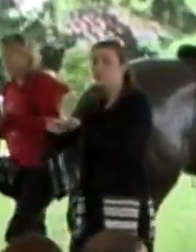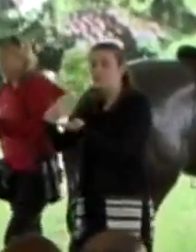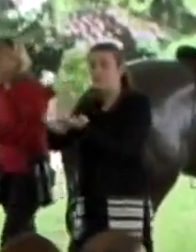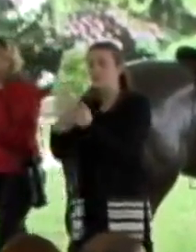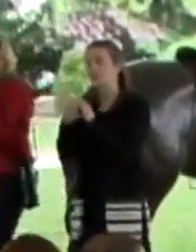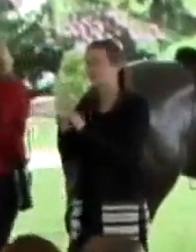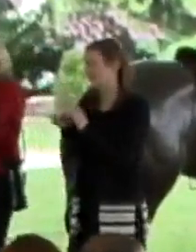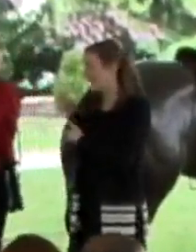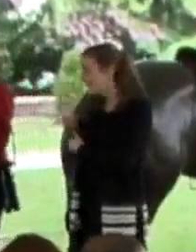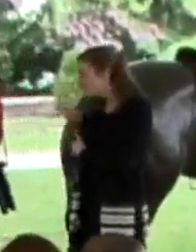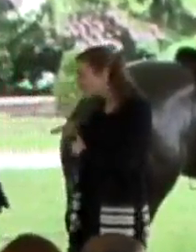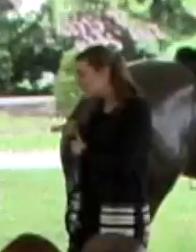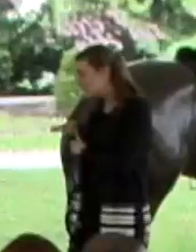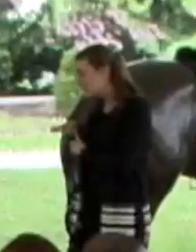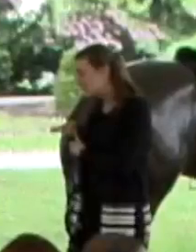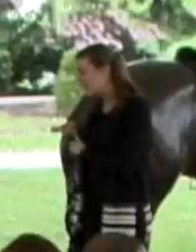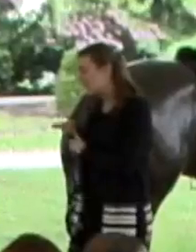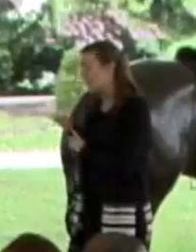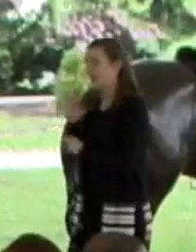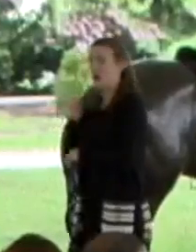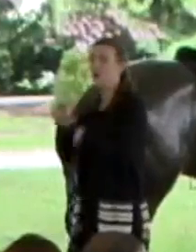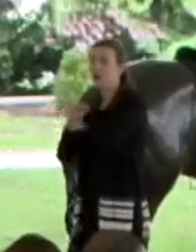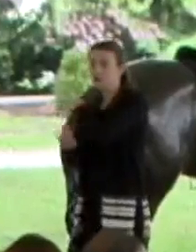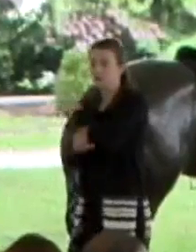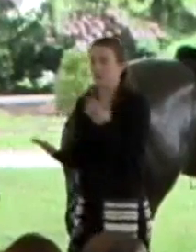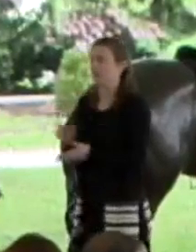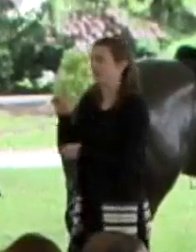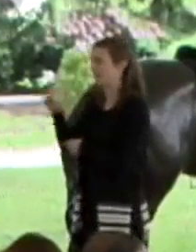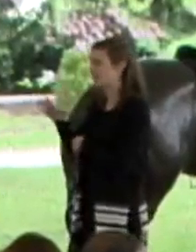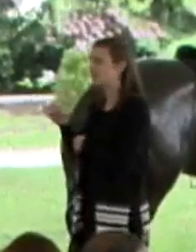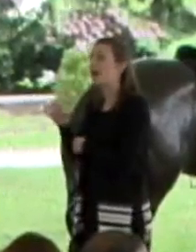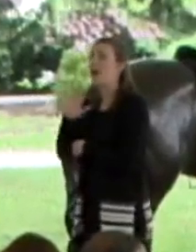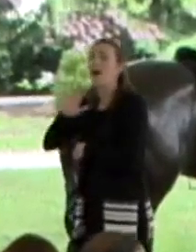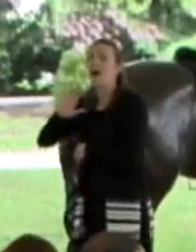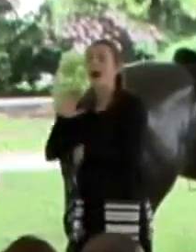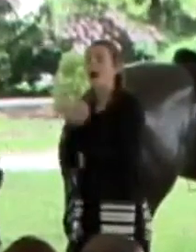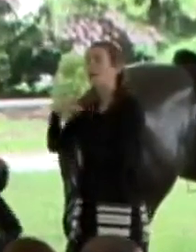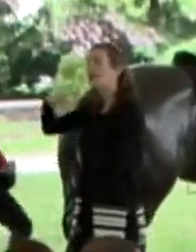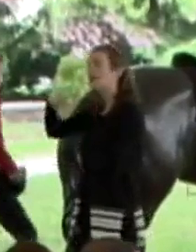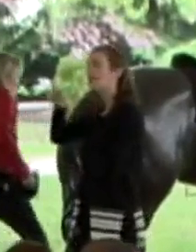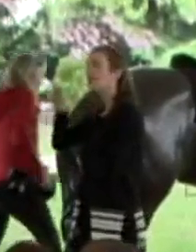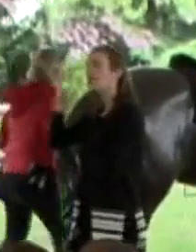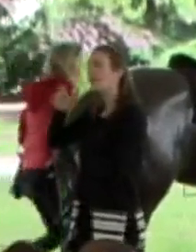SO THERE IS A MOTION ON THE TABLE TO RELEASE THE